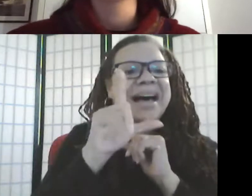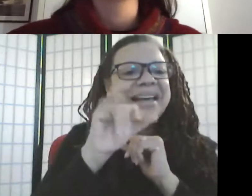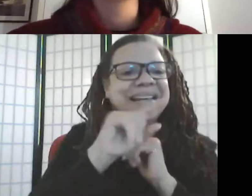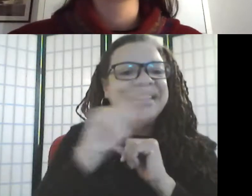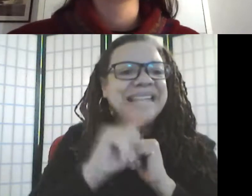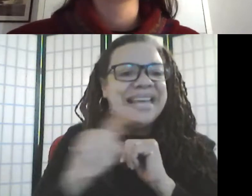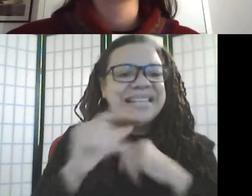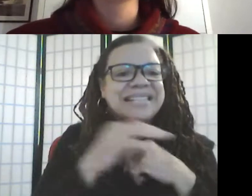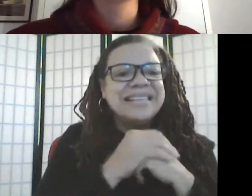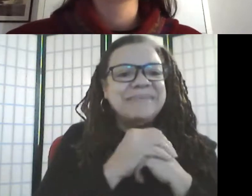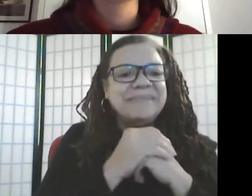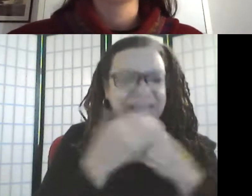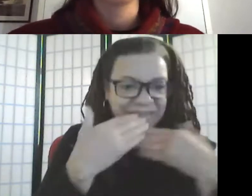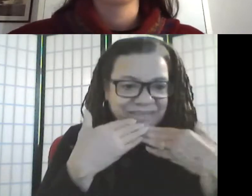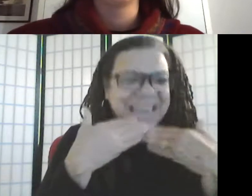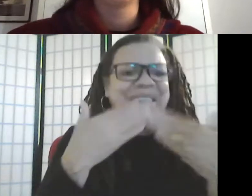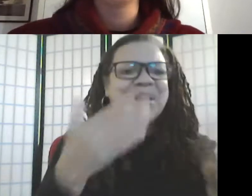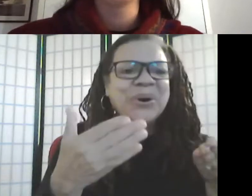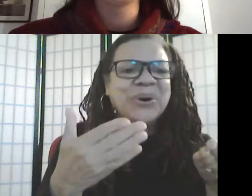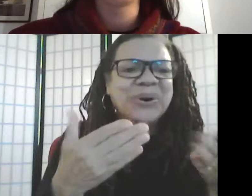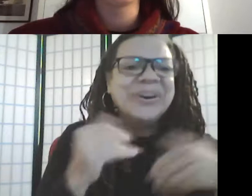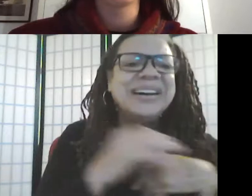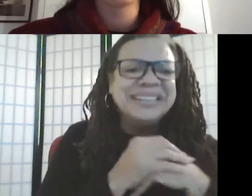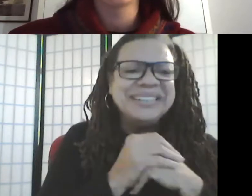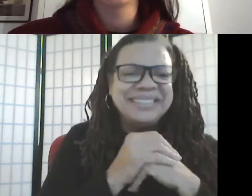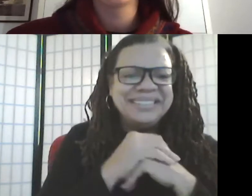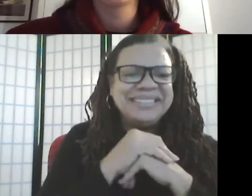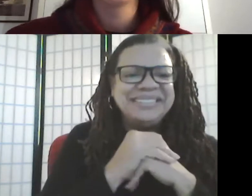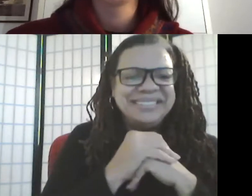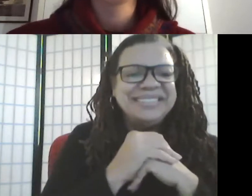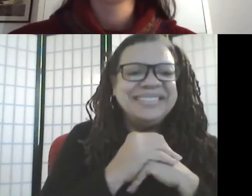Bye-bye. Thank you. Thanks for coming Toby!